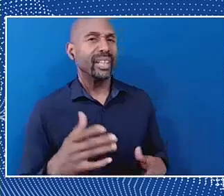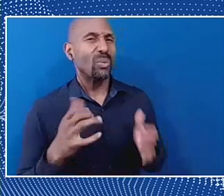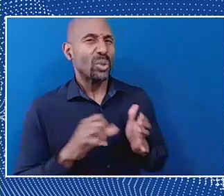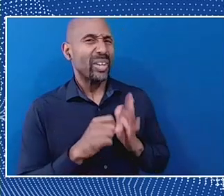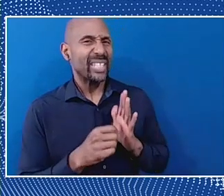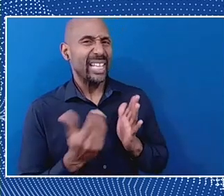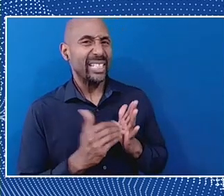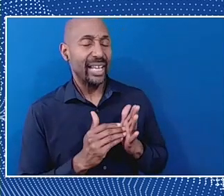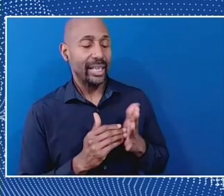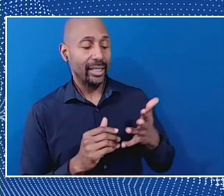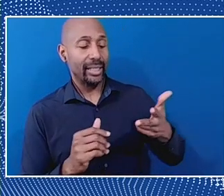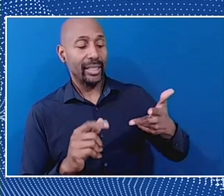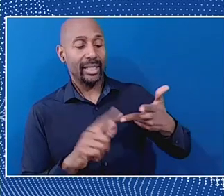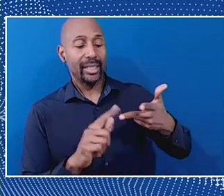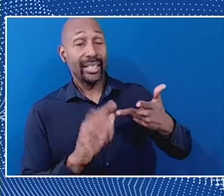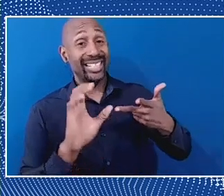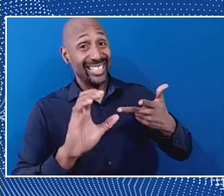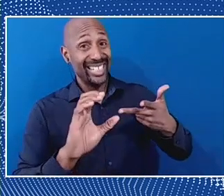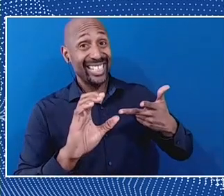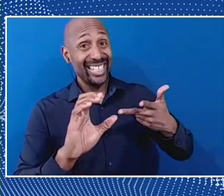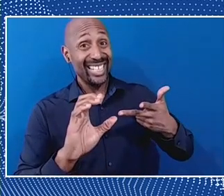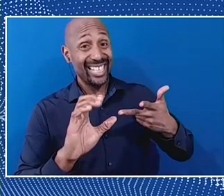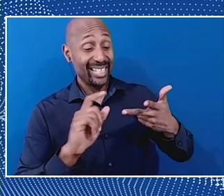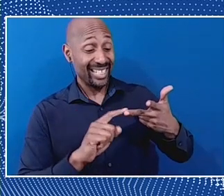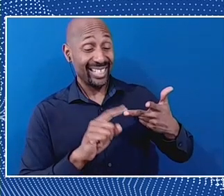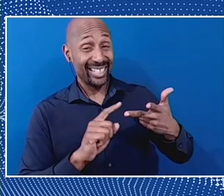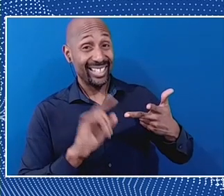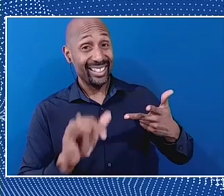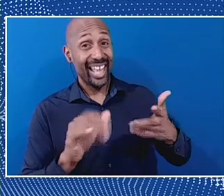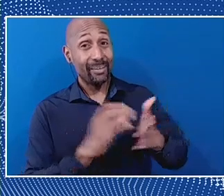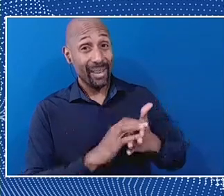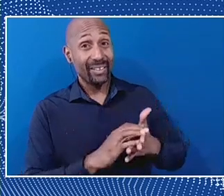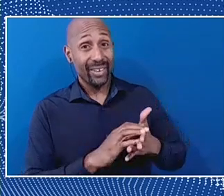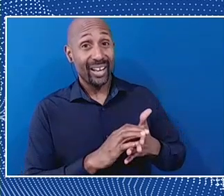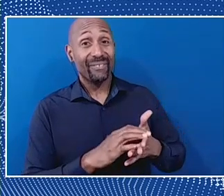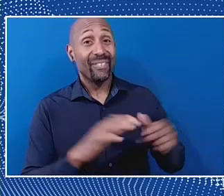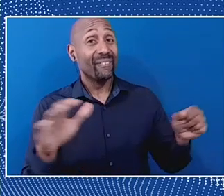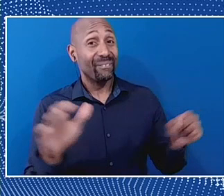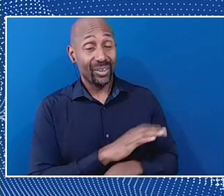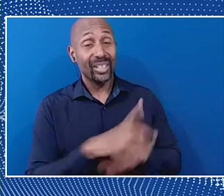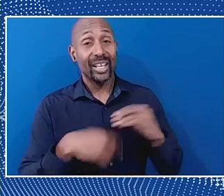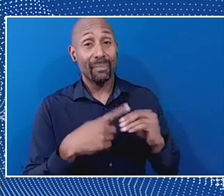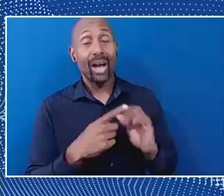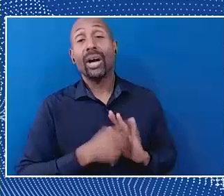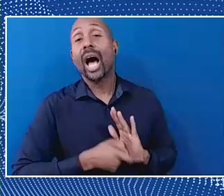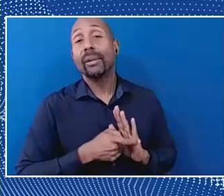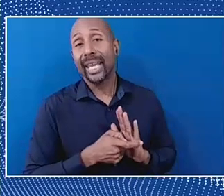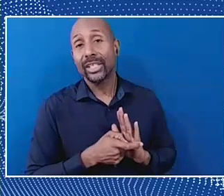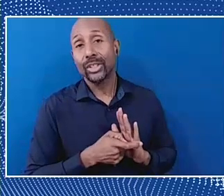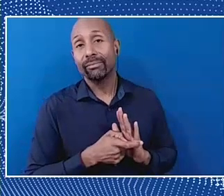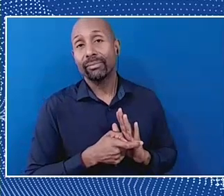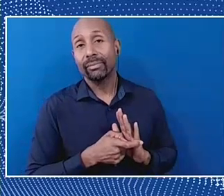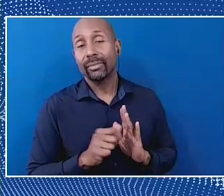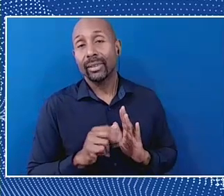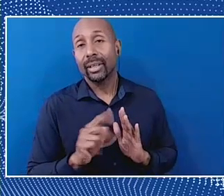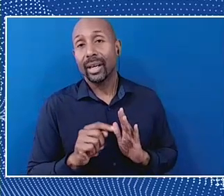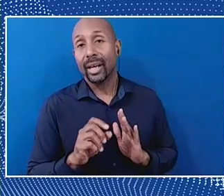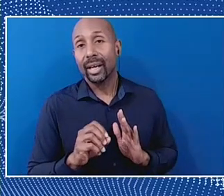automation. The entire paragraph is about automating the process to provide relief for borrowers who are experiencing